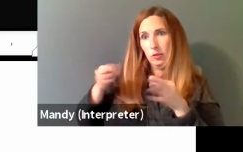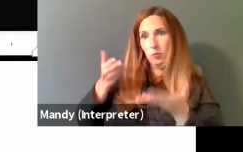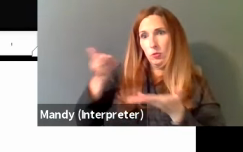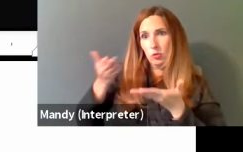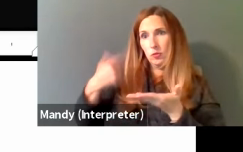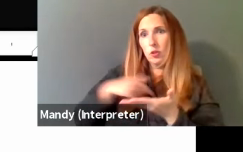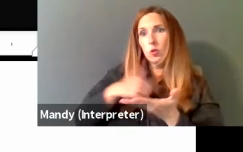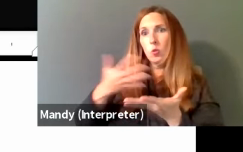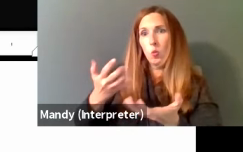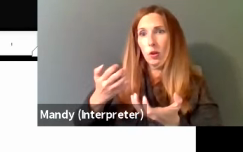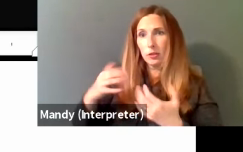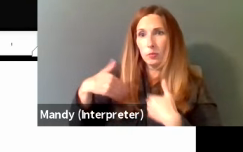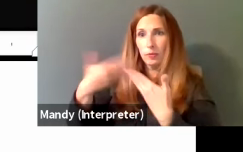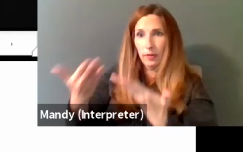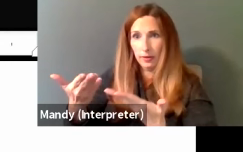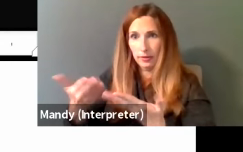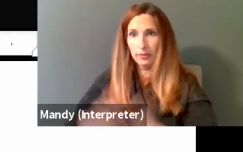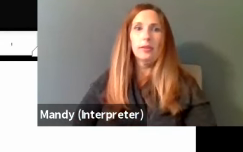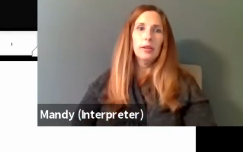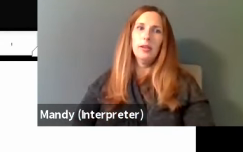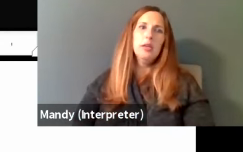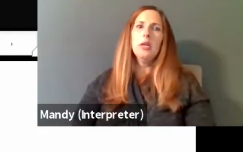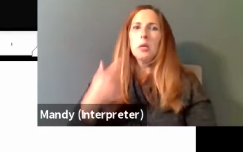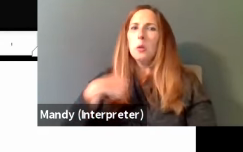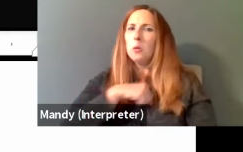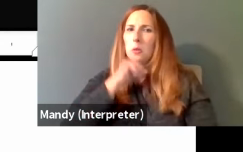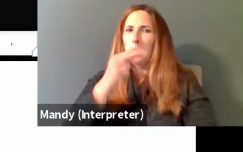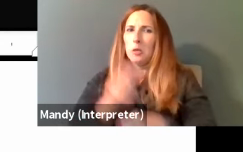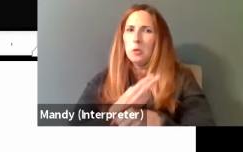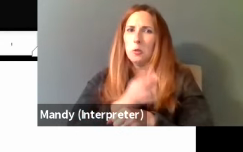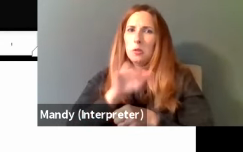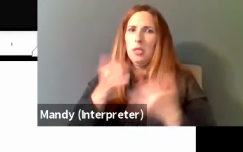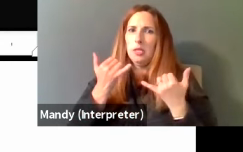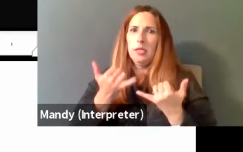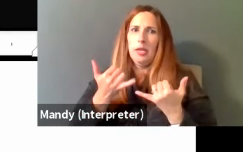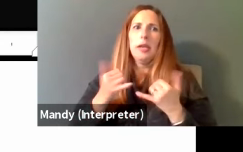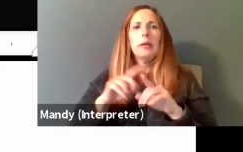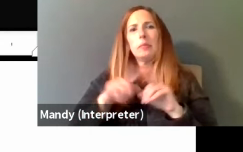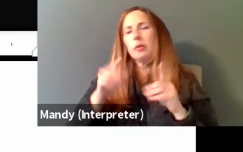Okay? So we're not going to really use it today but I wanted to let you know there is a test